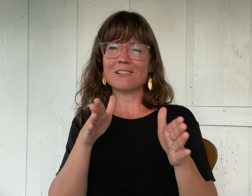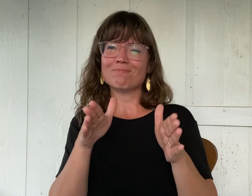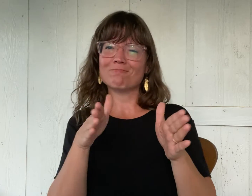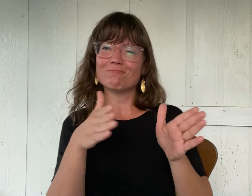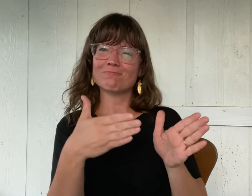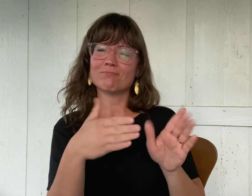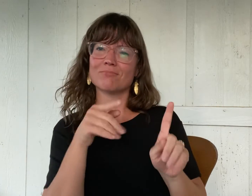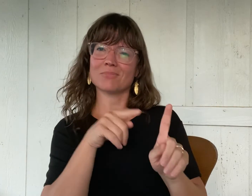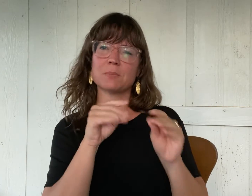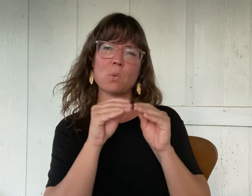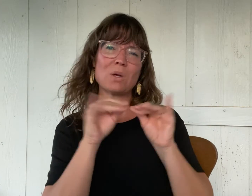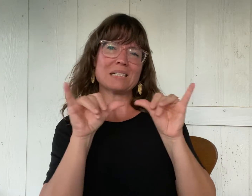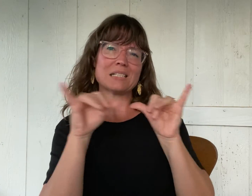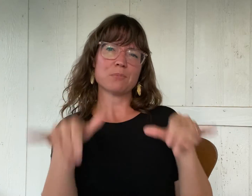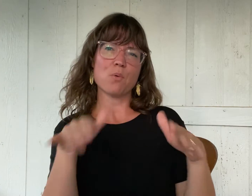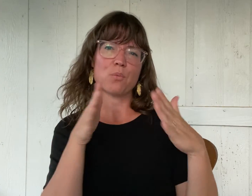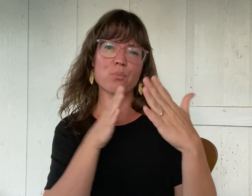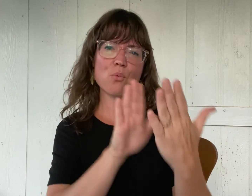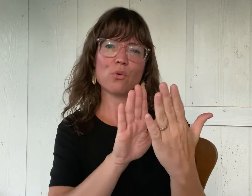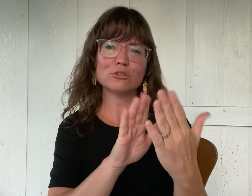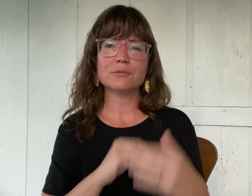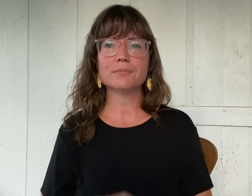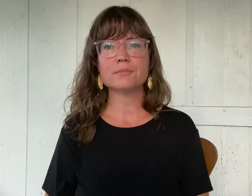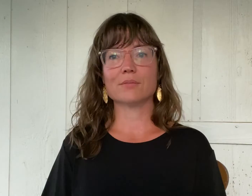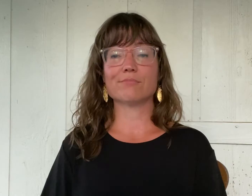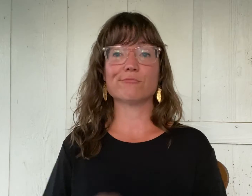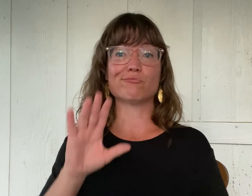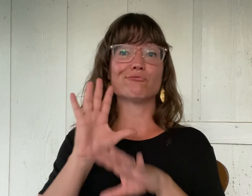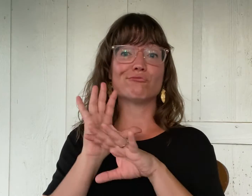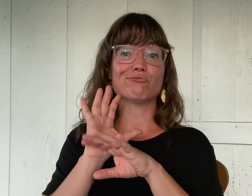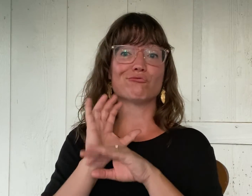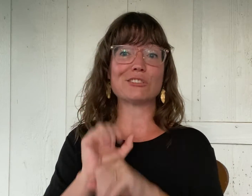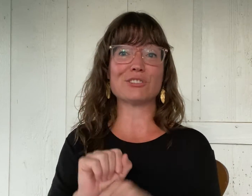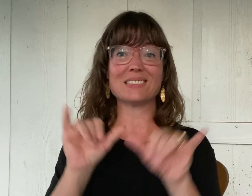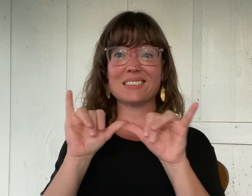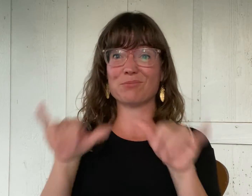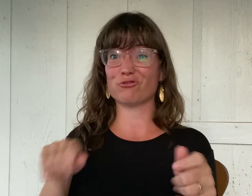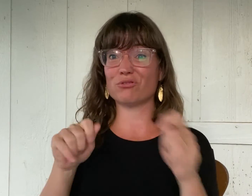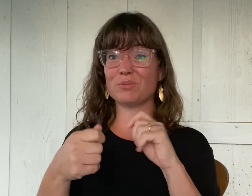research to help us shift perspective and focus on system change.